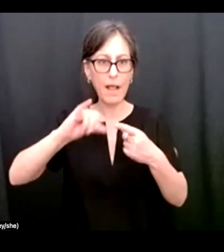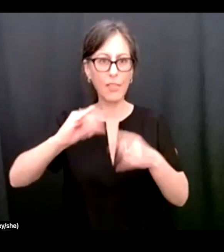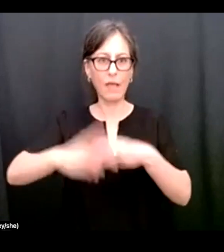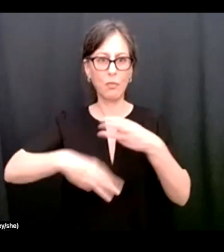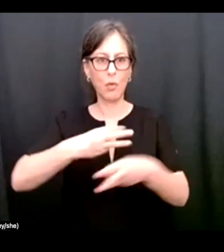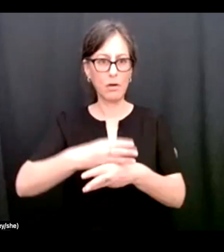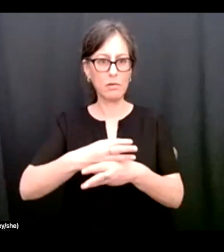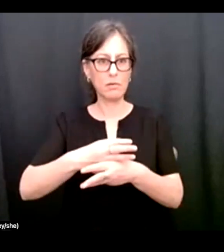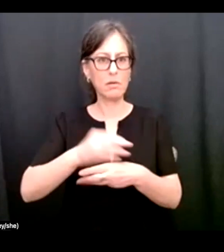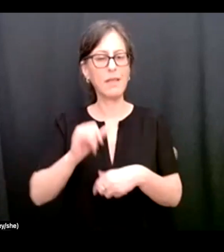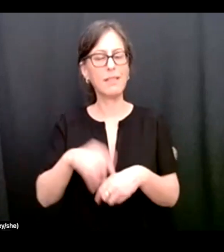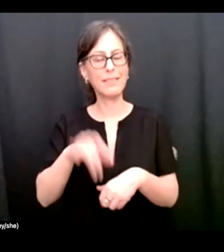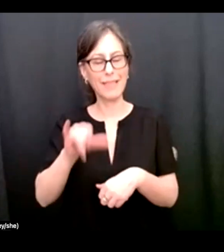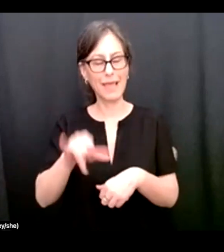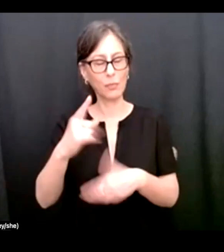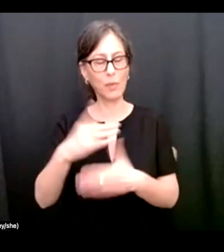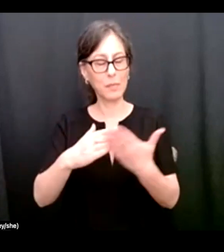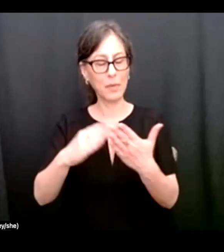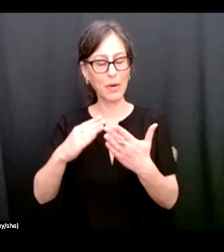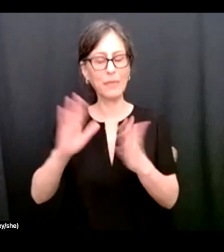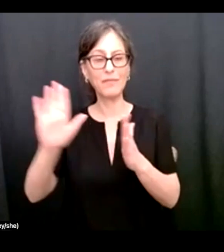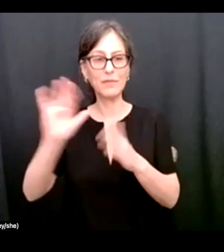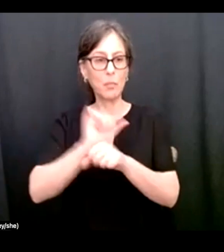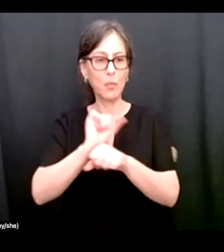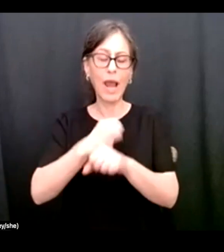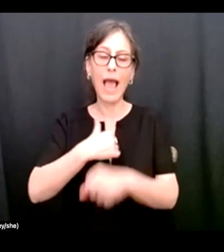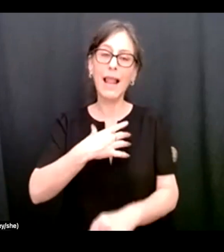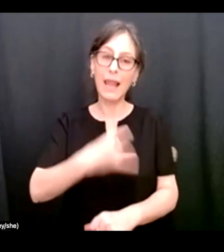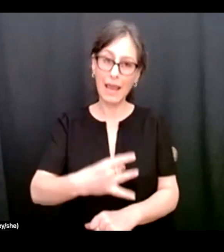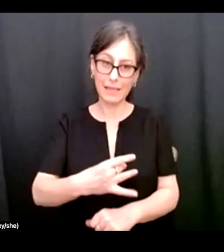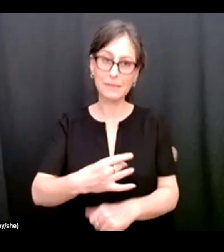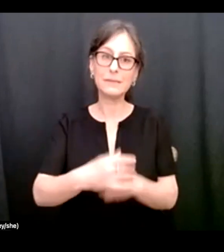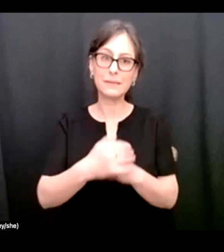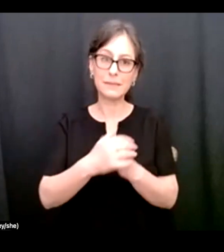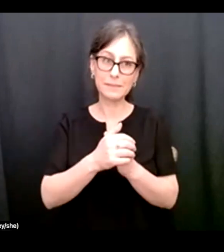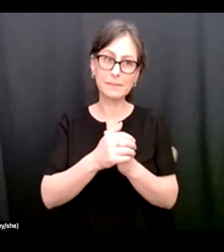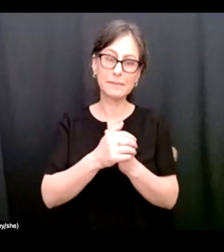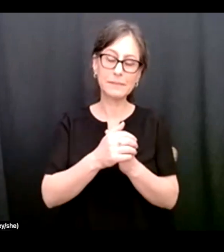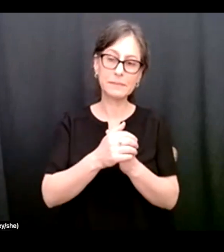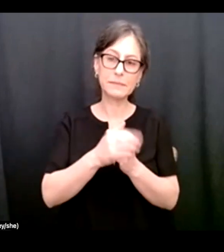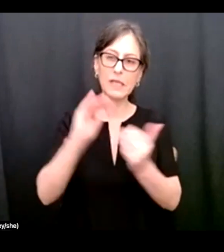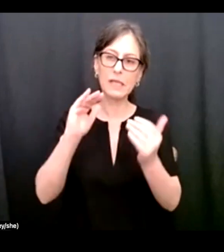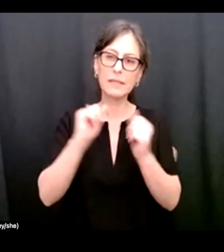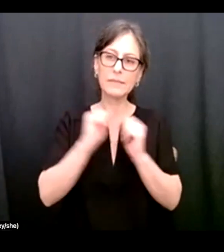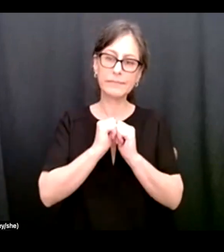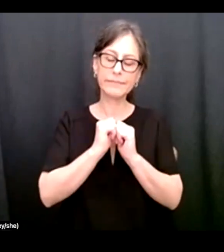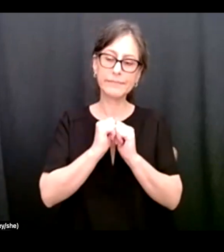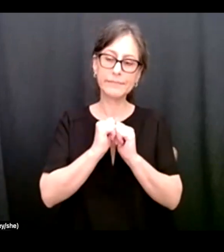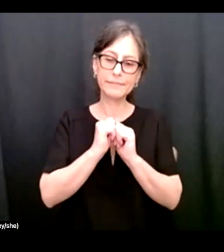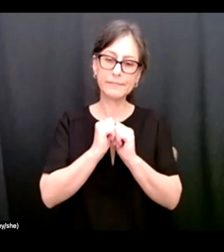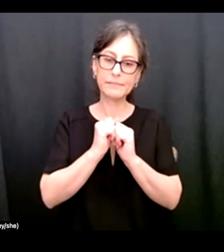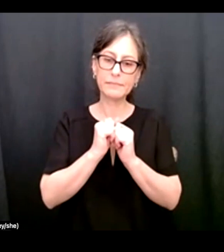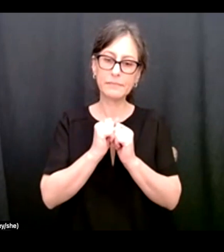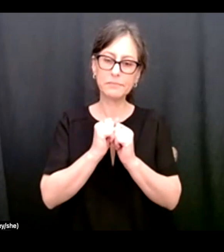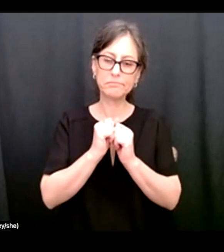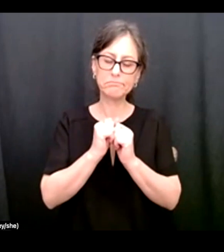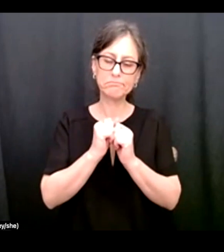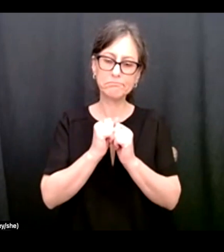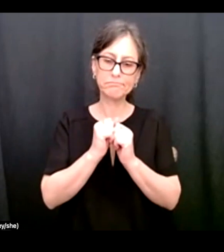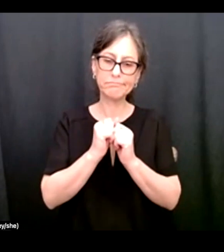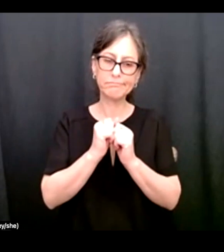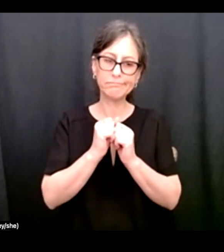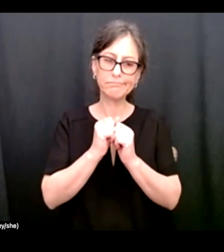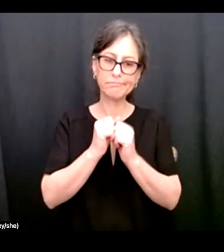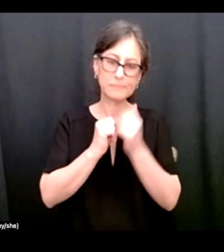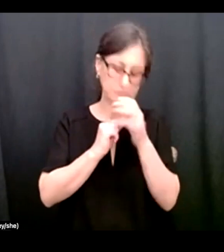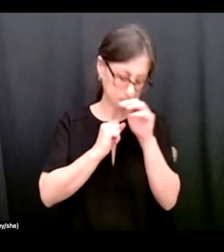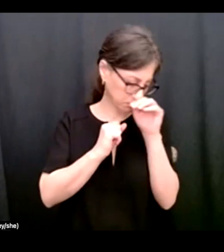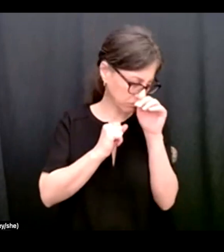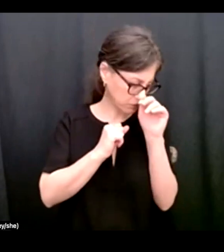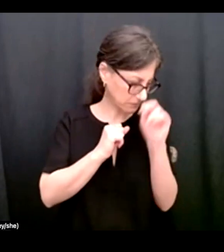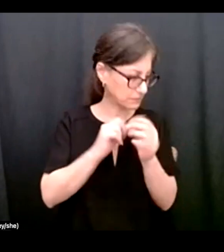one element of Ashbury’s work that I really like. Wherein, you know, you kind of live in the world.